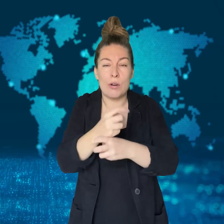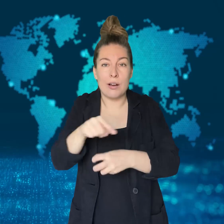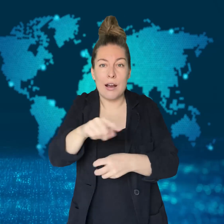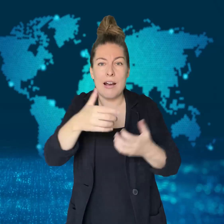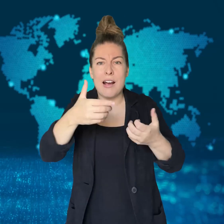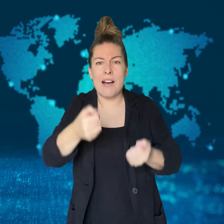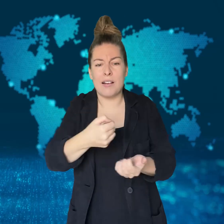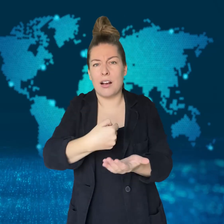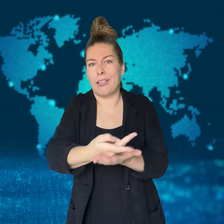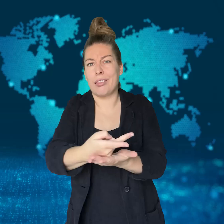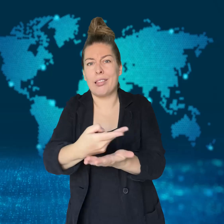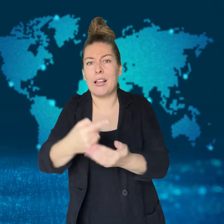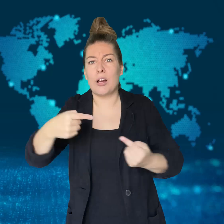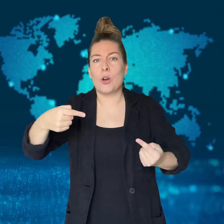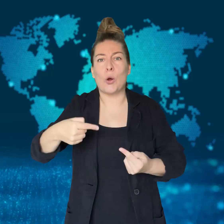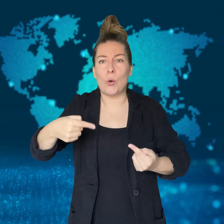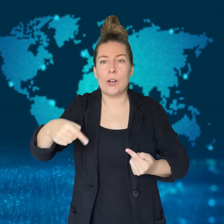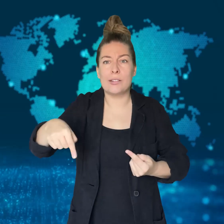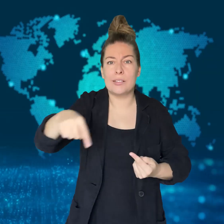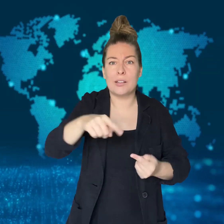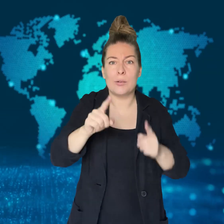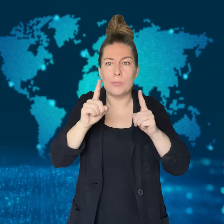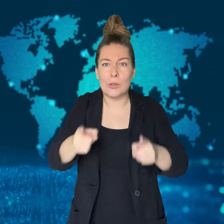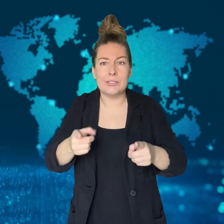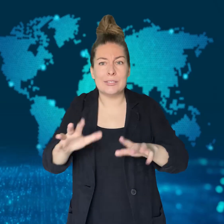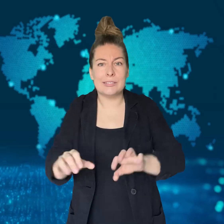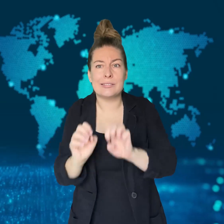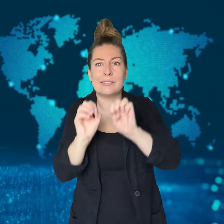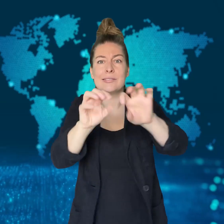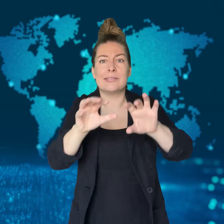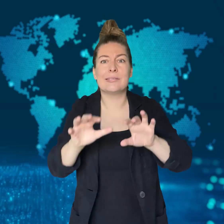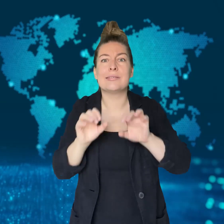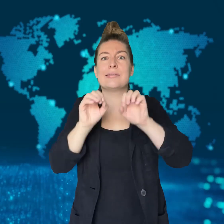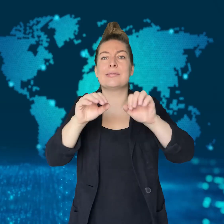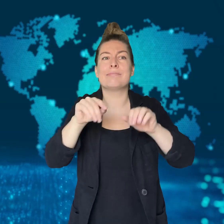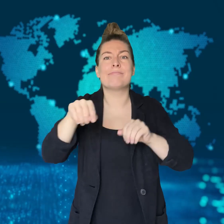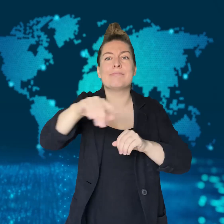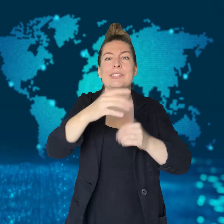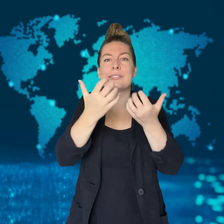the incident because of the danger to everyone involved.